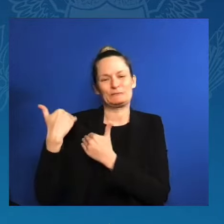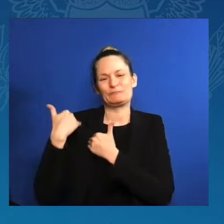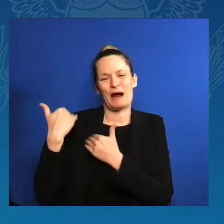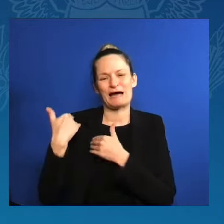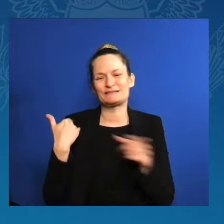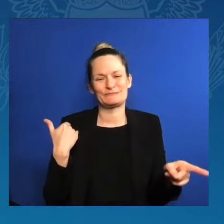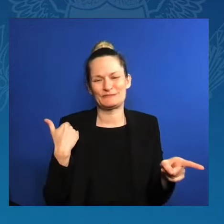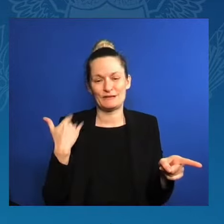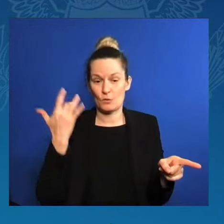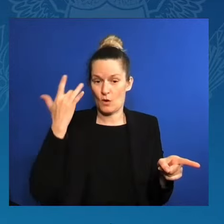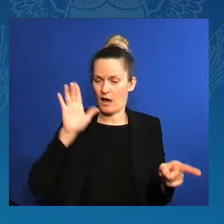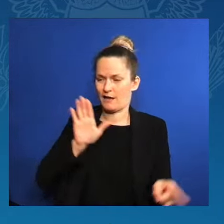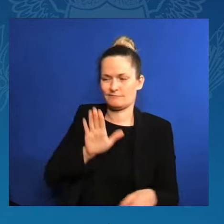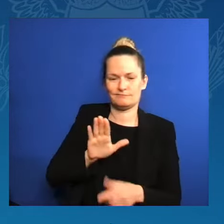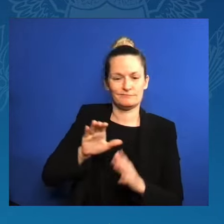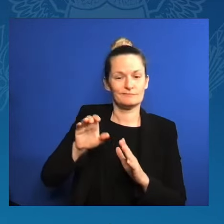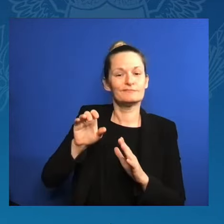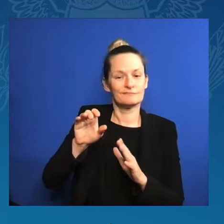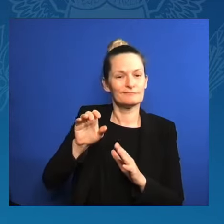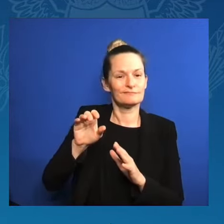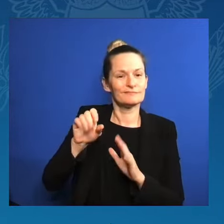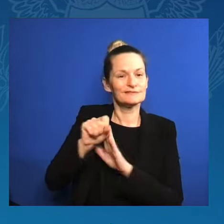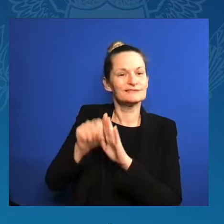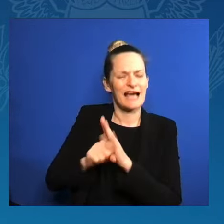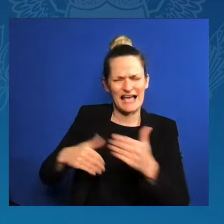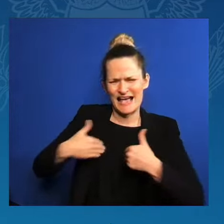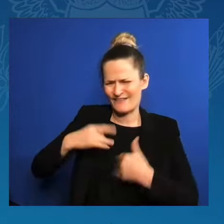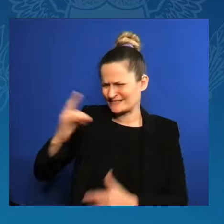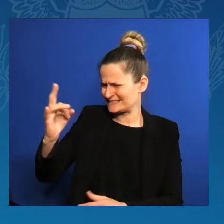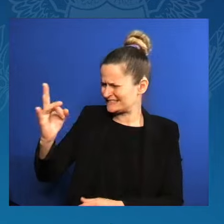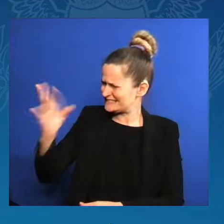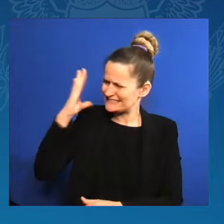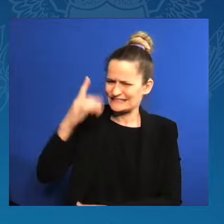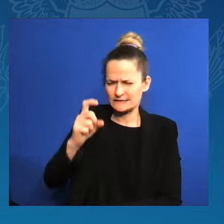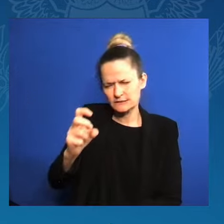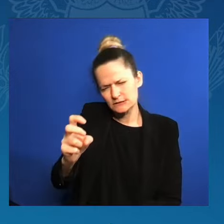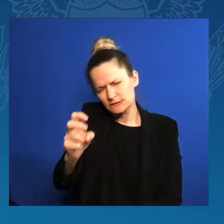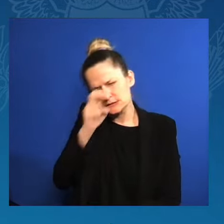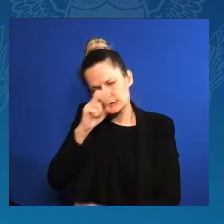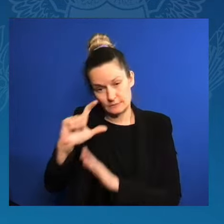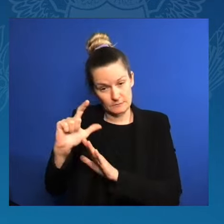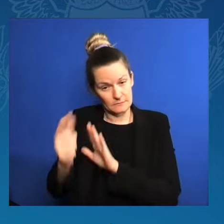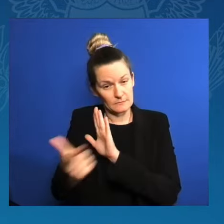Kristen, who only received care after she developed sepsis,